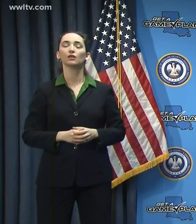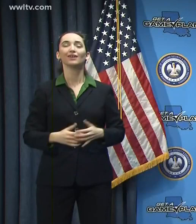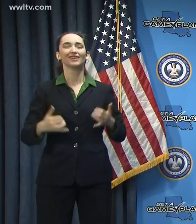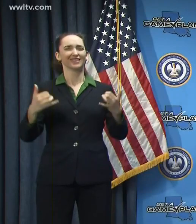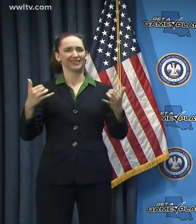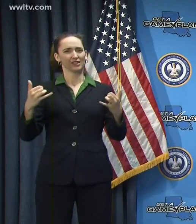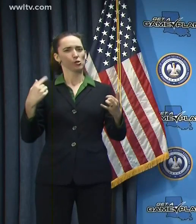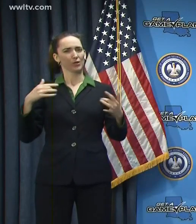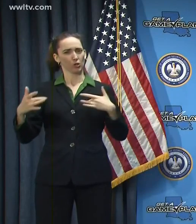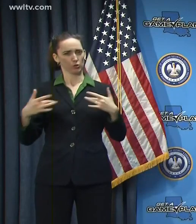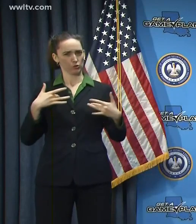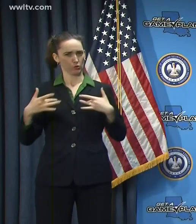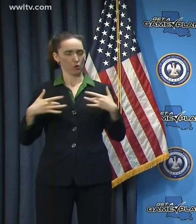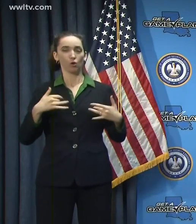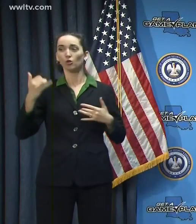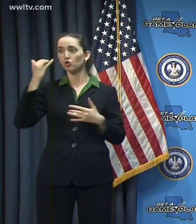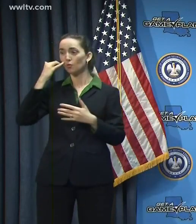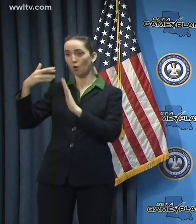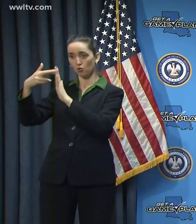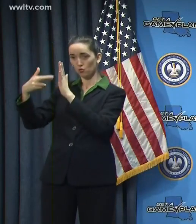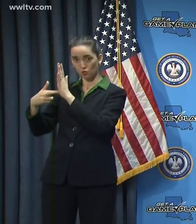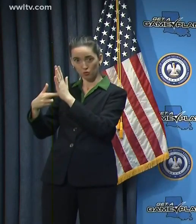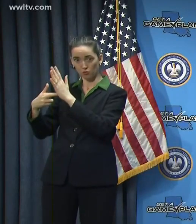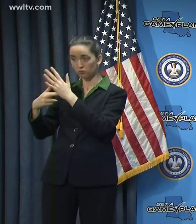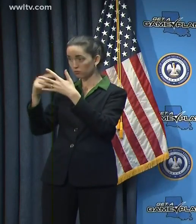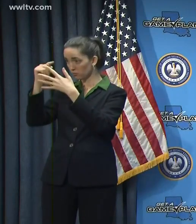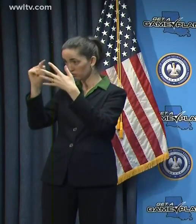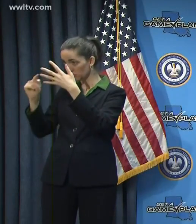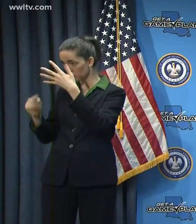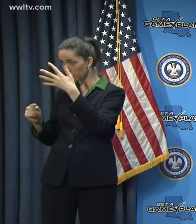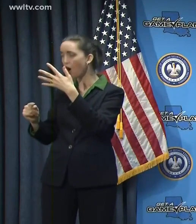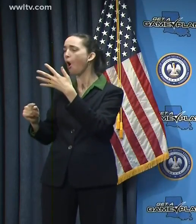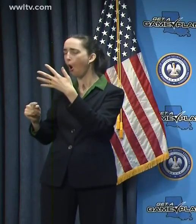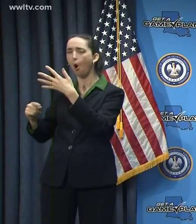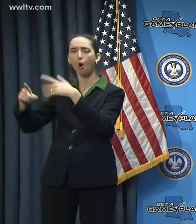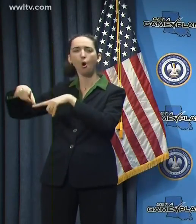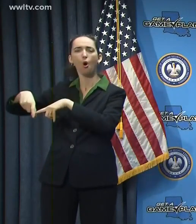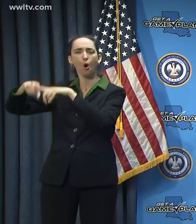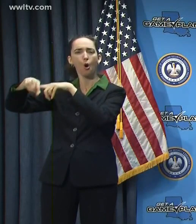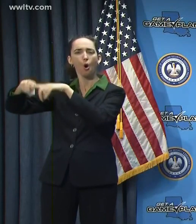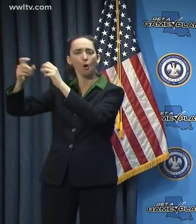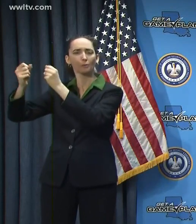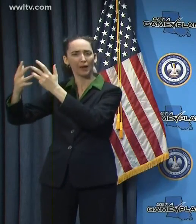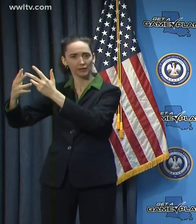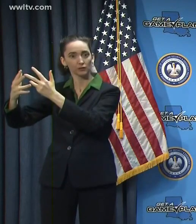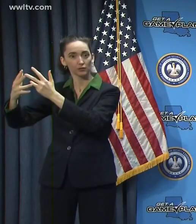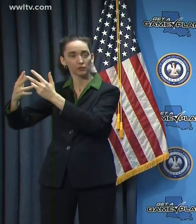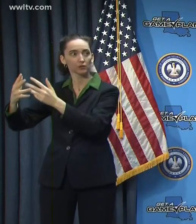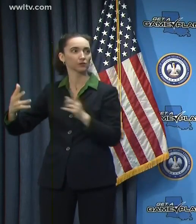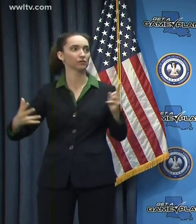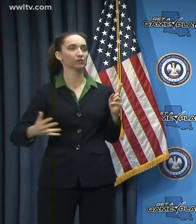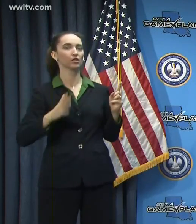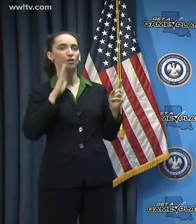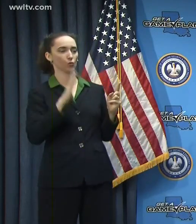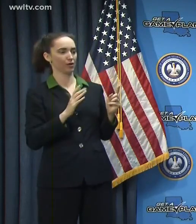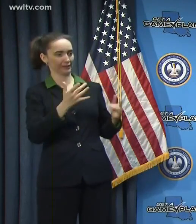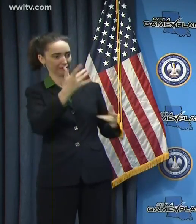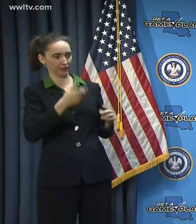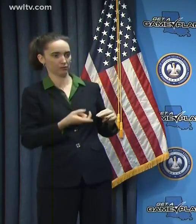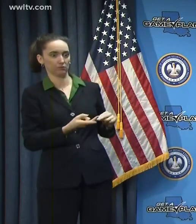WORKERS. AND I KNOW WORKERS. AND I KNOW THERE'S WORKERS. AND I KNOW THERE'S SIGNIFICANT AND I KNOW THERE'S SIGNIFICANT AND I KNOW THERE'S SIGNIFICANT CONCERN AND I KNOW THERE'S SIGNIFICANT CONCERN THAT AND I KNOW THERE'S SIGNIFICANT CONCERN THAT IF AND I KNOW THERE'S SIGNIFICANT CONCERN THAT IF WE AND I KNOW THERE'S SIGNIFICANT CONCERN THAT IF WE REMOVE AND I KNOW THERE'S SIGNIFICANT CONCERN THAT IF WE REMOVE TOO CONCERN THAT IF WE REMOVE TOO CONCERN THAT IF WE REMOVE TOO MANY CONCERN THAT IF WE REMOVE TOO MANY RESTRICTIONS CONCERN THAT IF WE REMOVE TOO MANY RESTRICTIONS ALL CONCERN THAT IF WE REMOVE TOO MANY RESTRICTIONS ALL AT CONCERN THAT IF WE REMOVE TOO MANY RESTRICTIONS ALL AT ONCE MANY RESTRICTIONS ALL AT ONCE MANY RESTRICTIONS ALL AT ONCE WE'RE MANY RESTRICTIONS ALL AT ONCE WE'RE GOING MANY RESTRICTIONS ALL AT ONCE WE'RE GOING TO MANY RESTRICTIONS ALL AT ONCE WE'RE GOING TO SEE MANY RESTRICTIONS ALL AT ONCE WE'RE GOING TO SEE THE MANY RESTRICTIONS ALL AT ONCE WE'RE GOING TO SEE THE CASES WE'RE GOING TO SEE THE CASES WE'RE GOING TO SEE THE CASES SPIKE. SPIKE. SPIKE. >> SPIKE. >> THAT'S SPIKE. >> THAT'S A